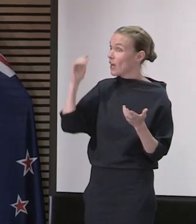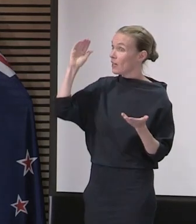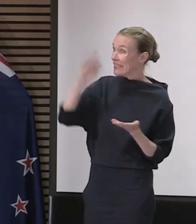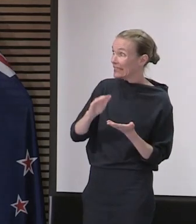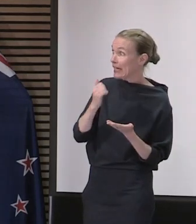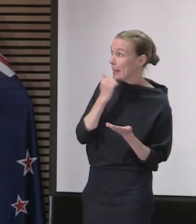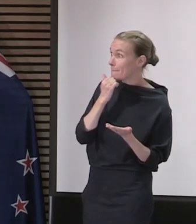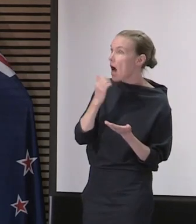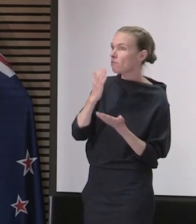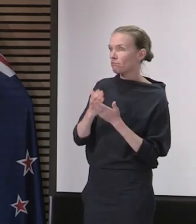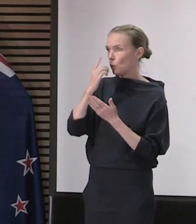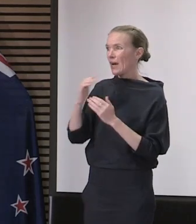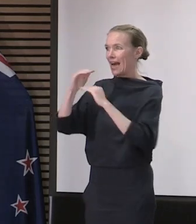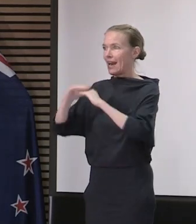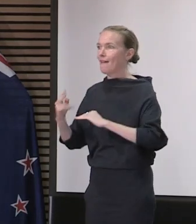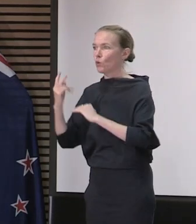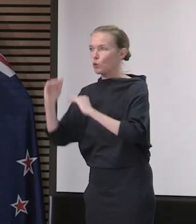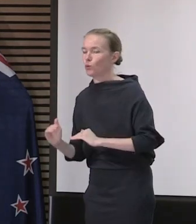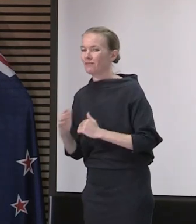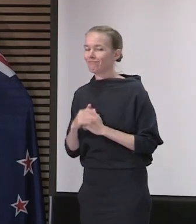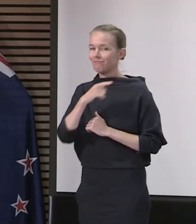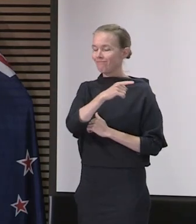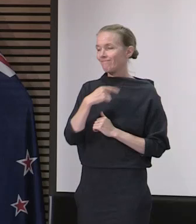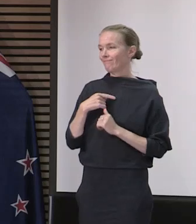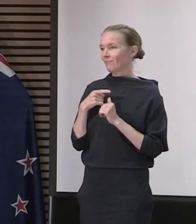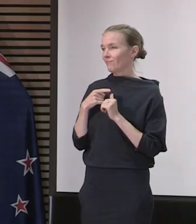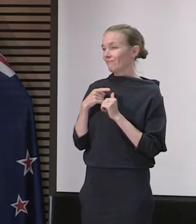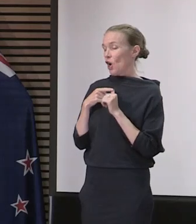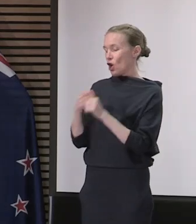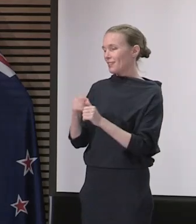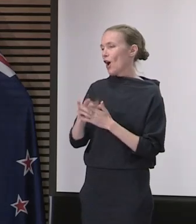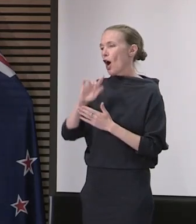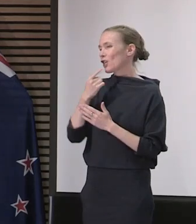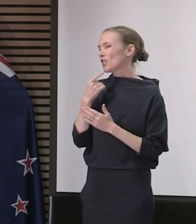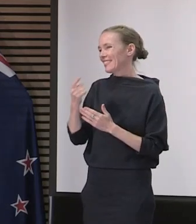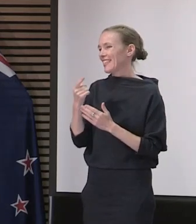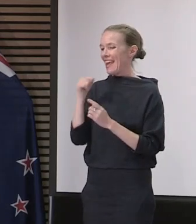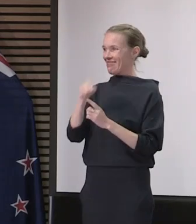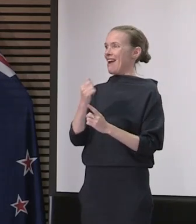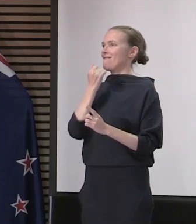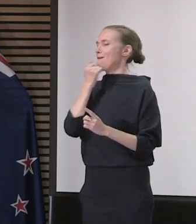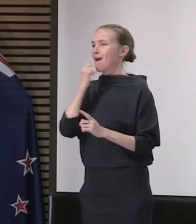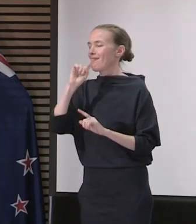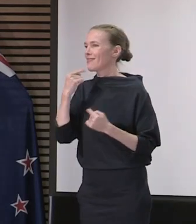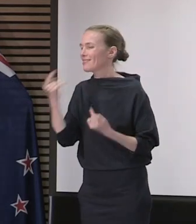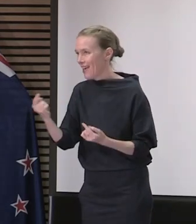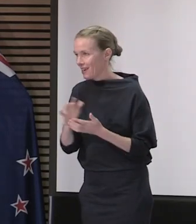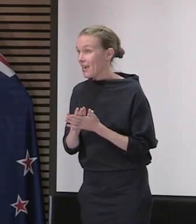Again, I'm not going to preempt Cabinet polymer decision, but what we will be looking for is located numbers